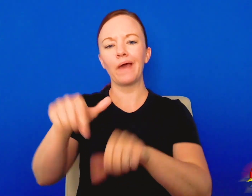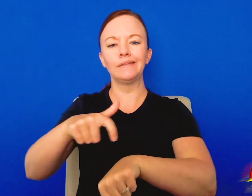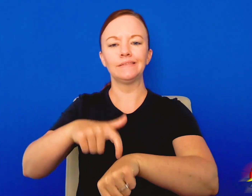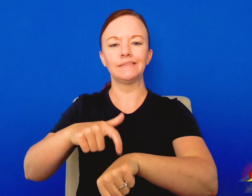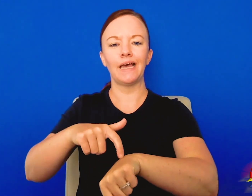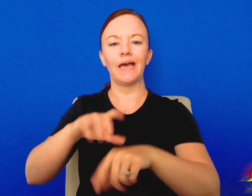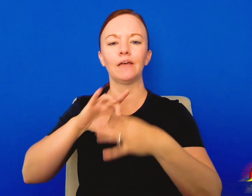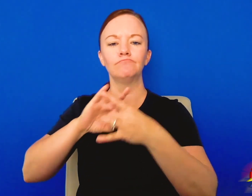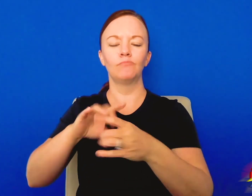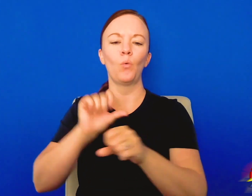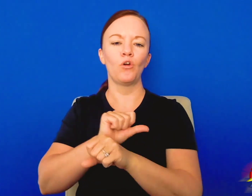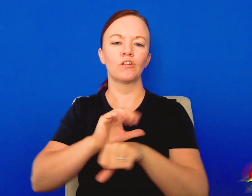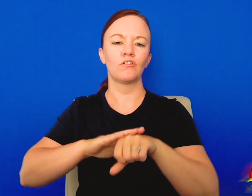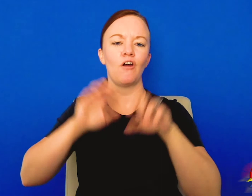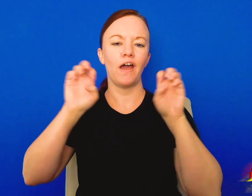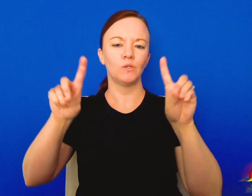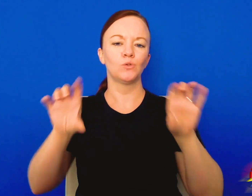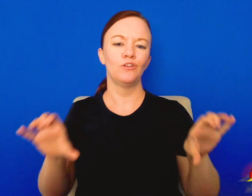ACTIVITIES ASSIGNED BY THE SCHOOL.